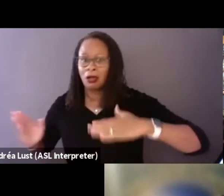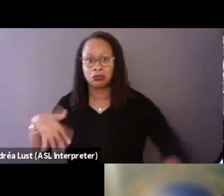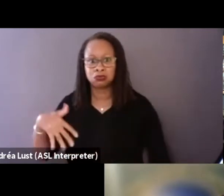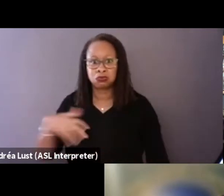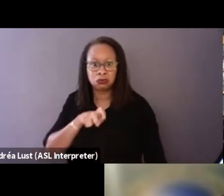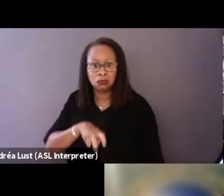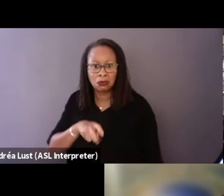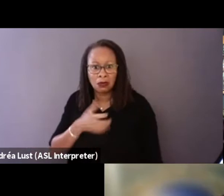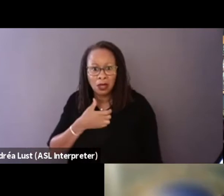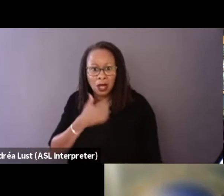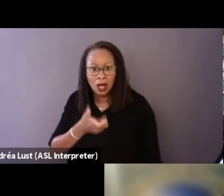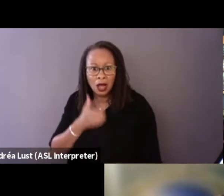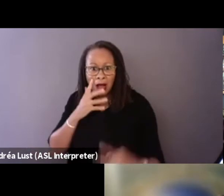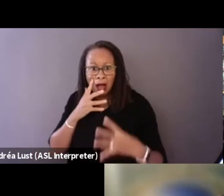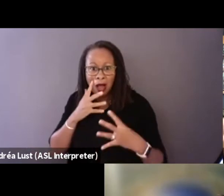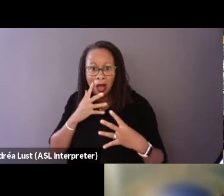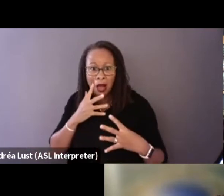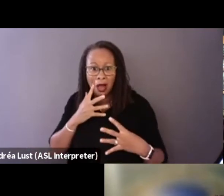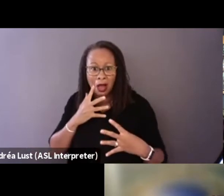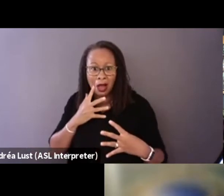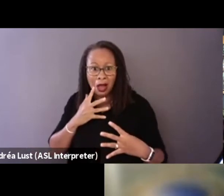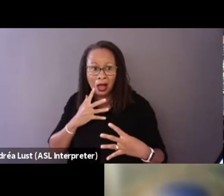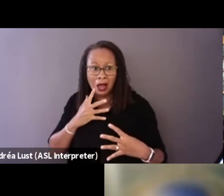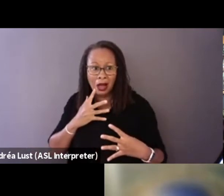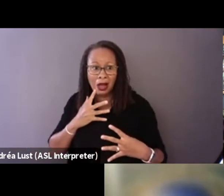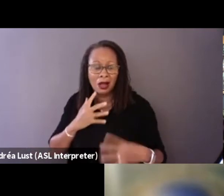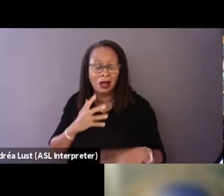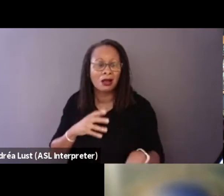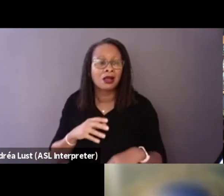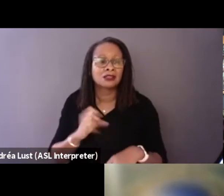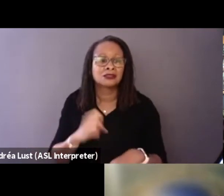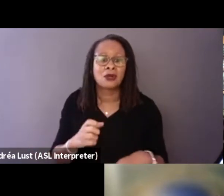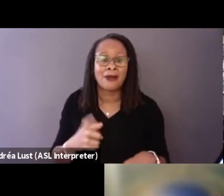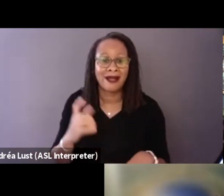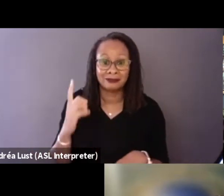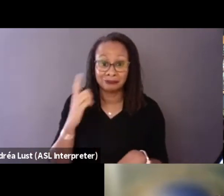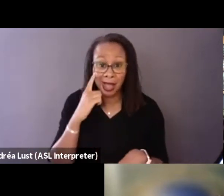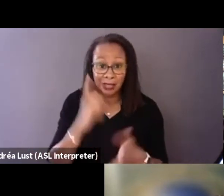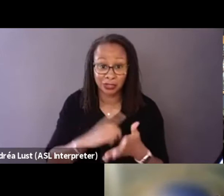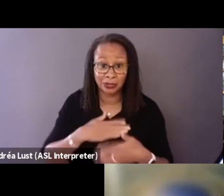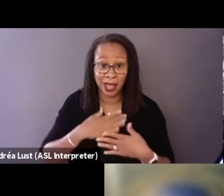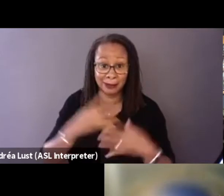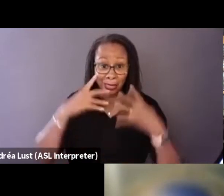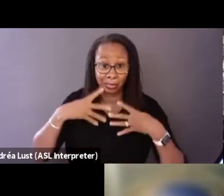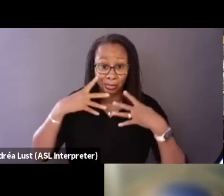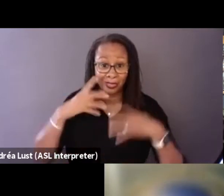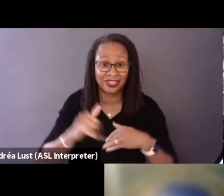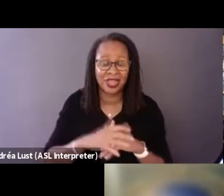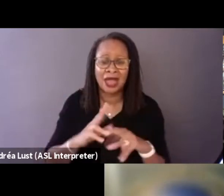like with wet eyes, much to my Eye Doctor's pleasure. And I was like getting very emotional about it.